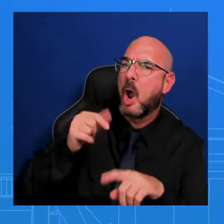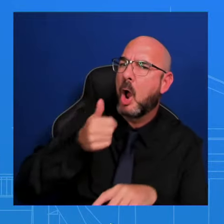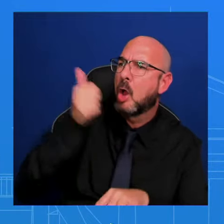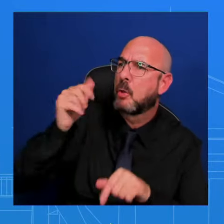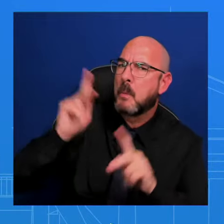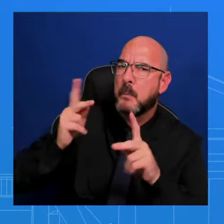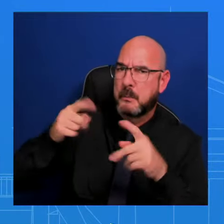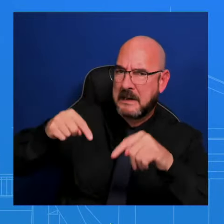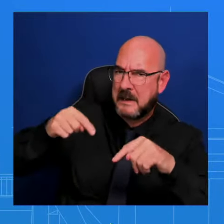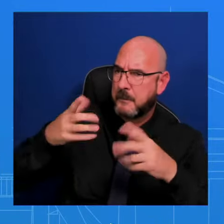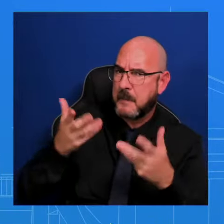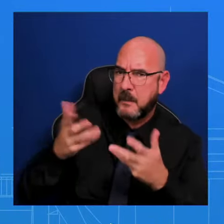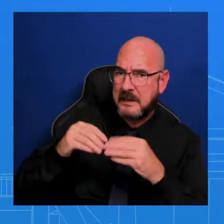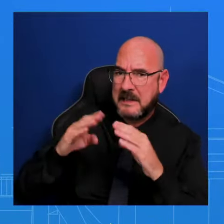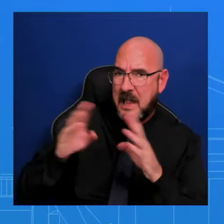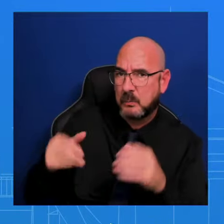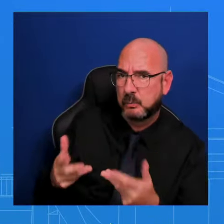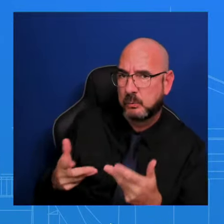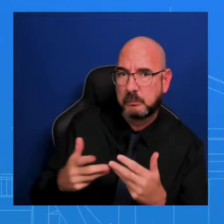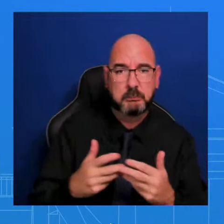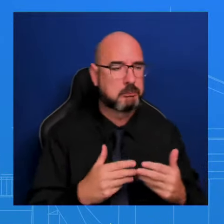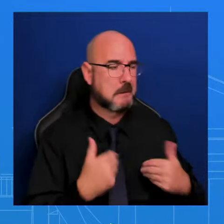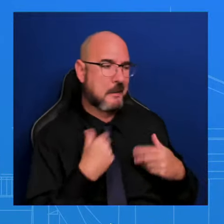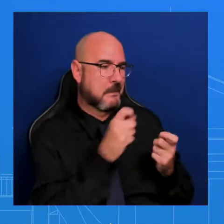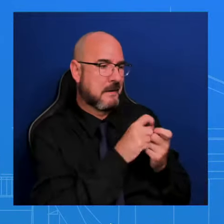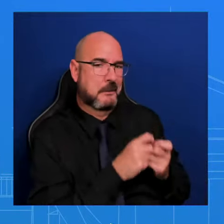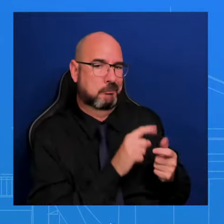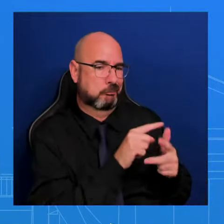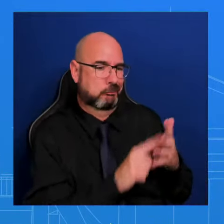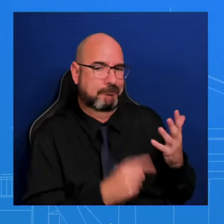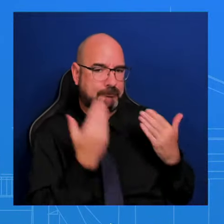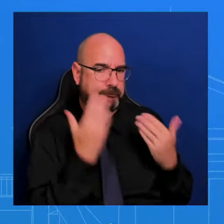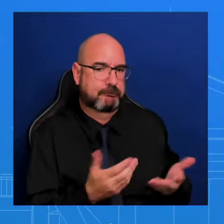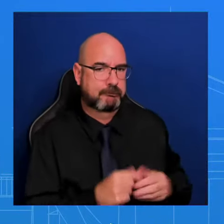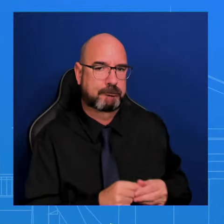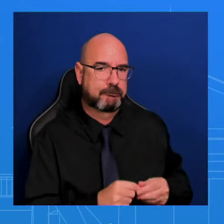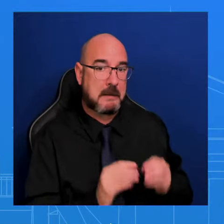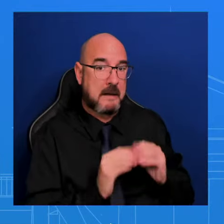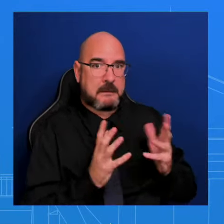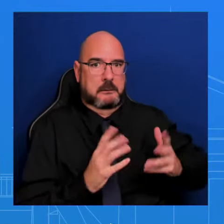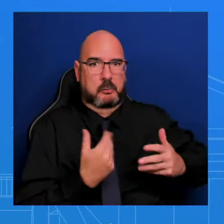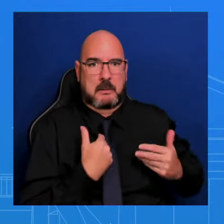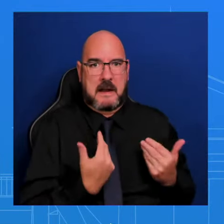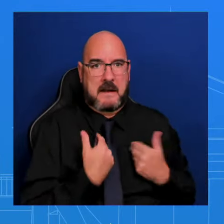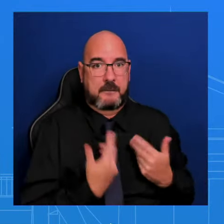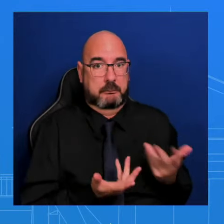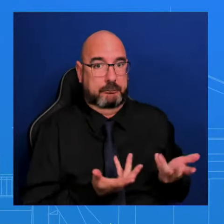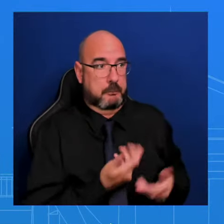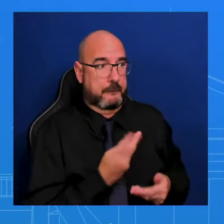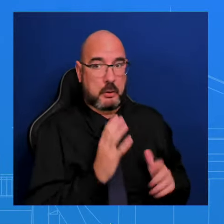Obviously, we have had connection and -- and conversations with them. I just don't have the specifics on who is -- is talking to the families.